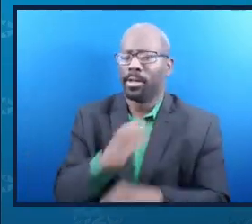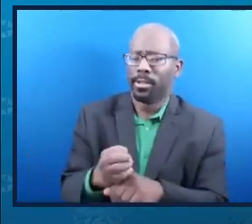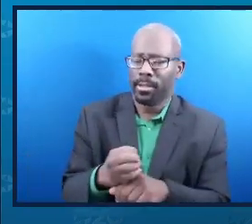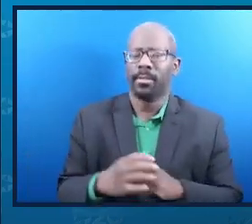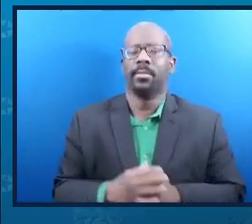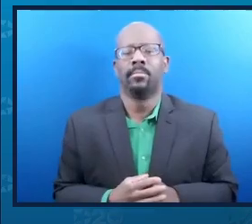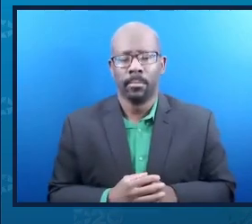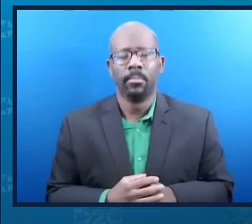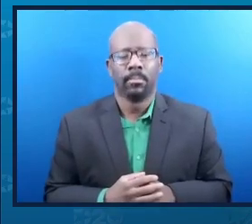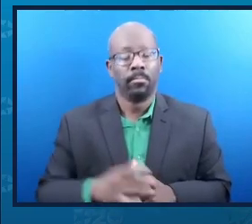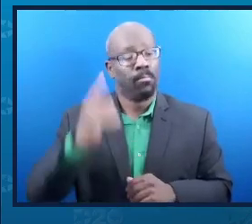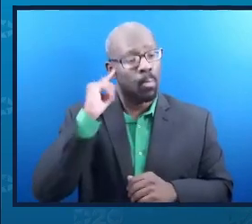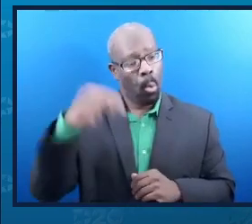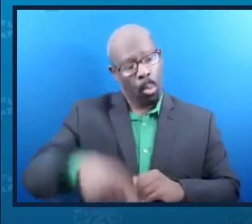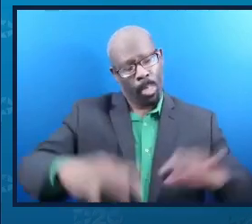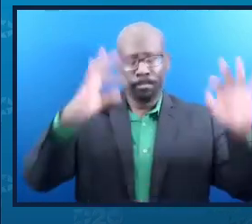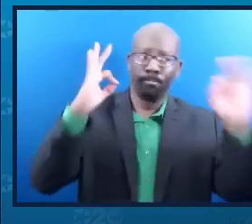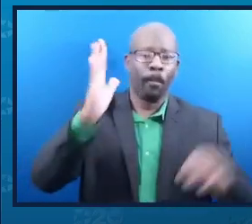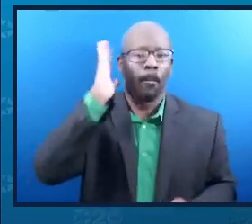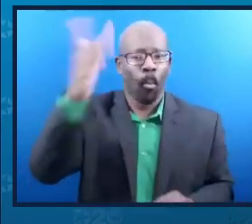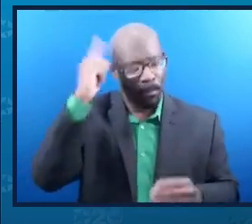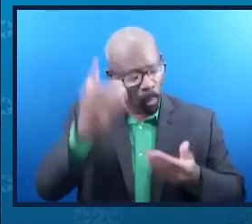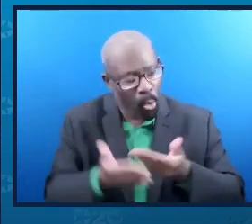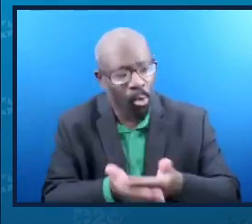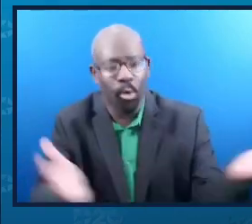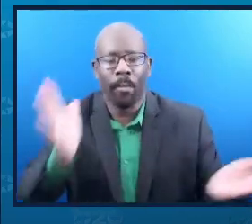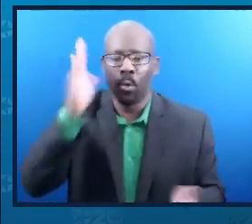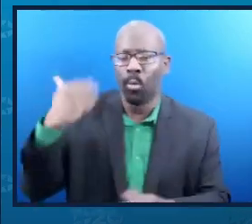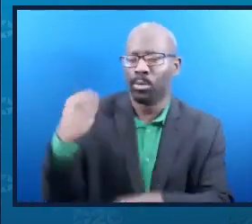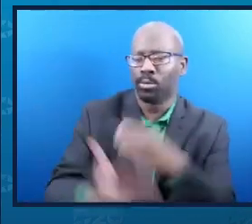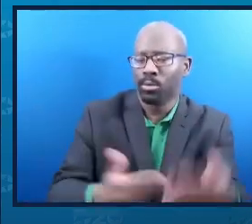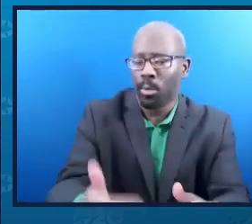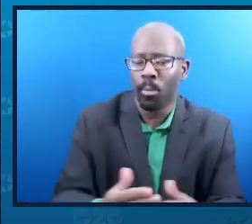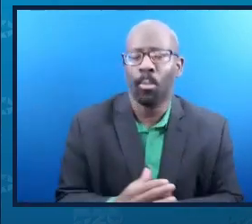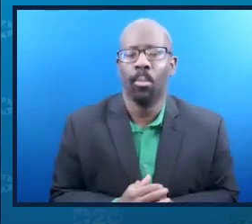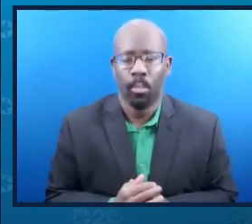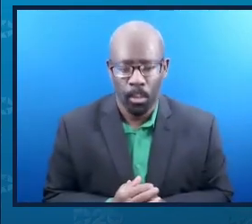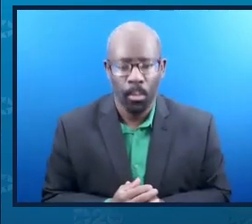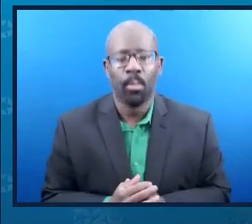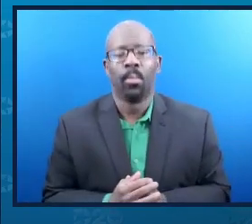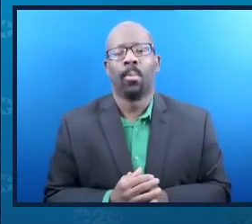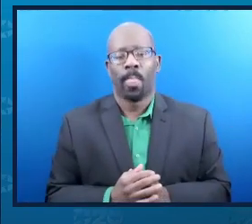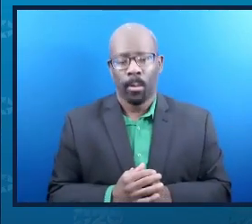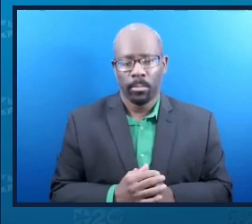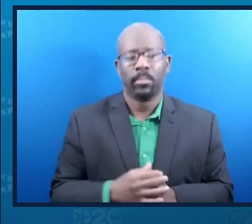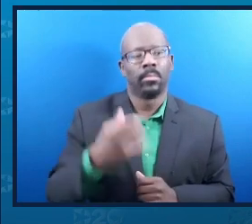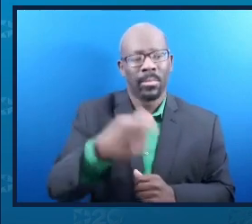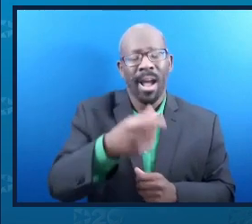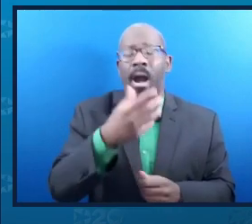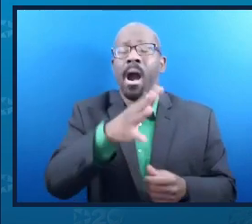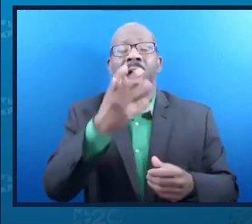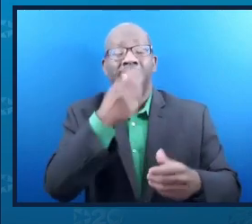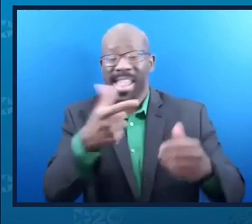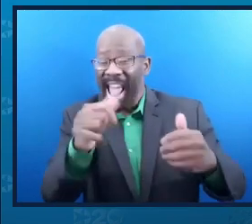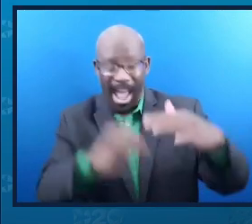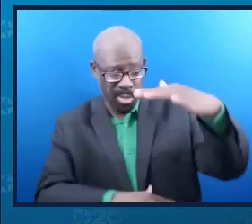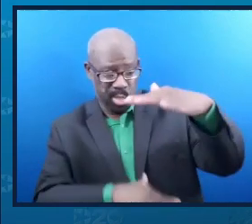AGRICULTURE, A CLEAN ENERGY FUTURE THAT ACHIEVES NET ZERO EMISSIONS BY 2050, BECAUSE WE